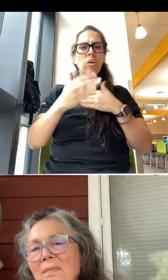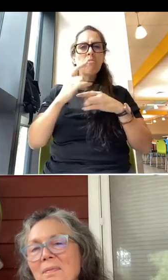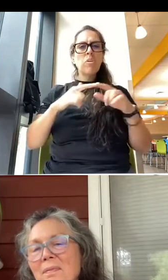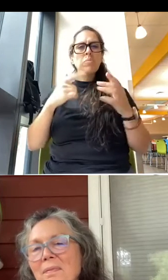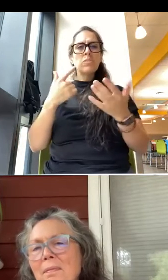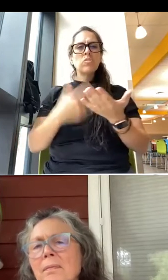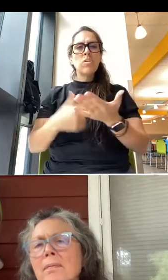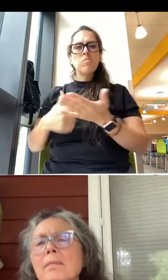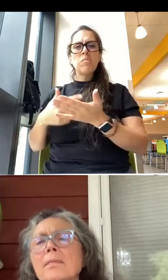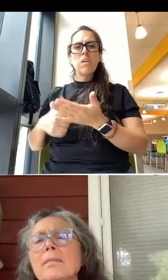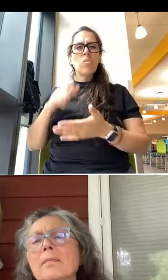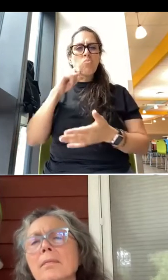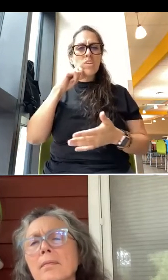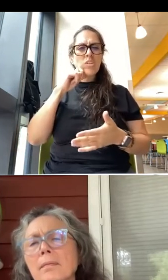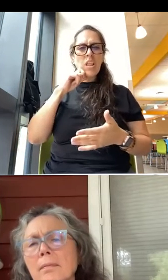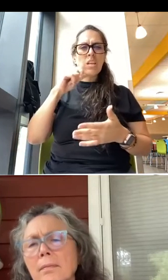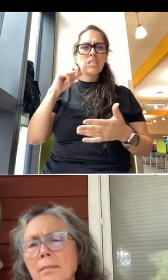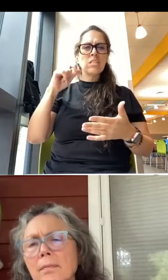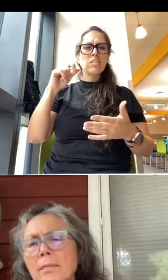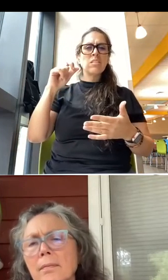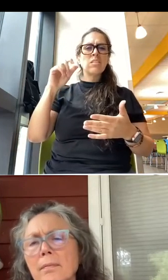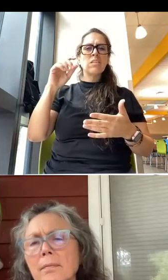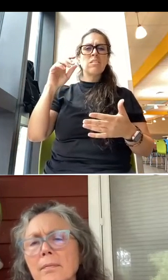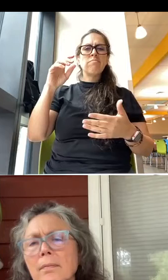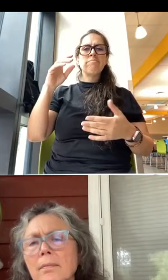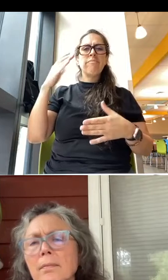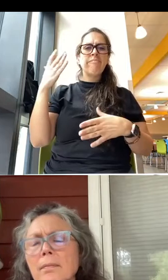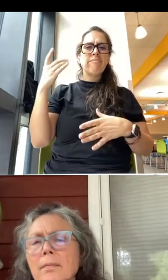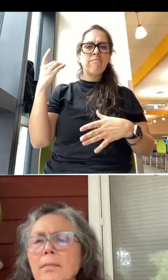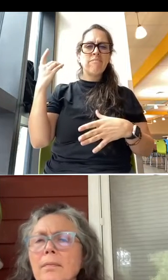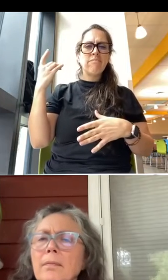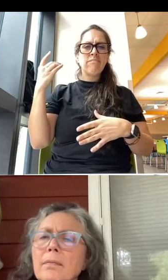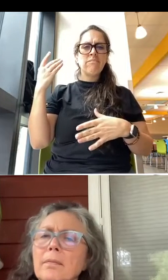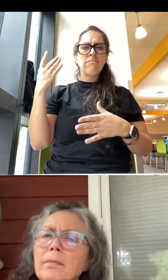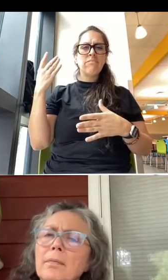violence and stuff, to really kind of plumbing the internality